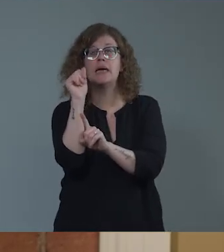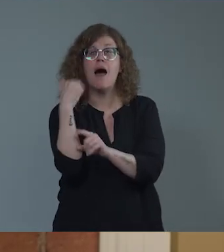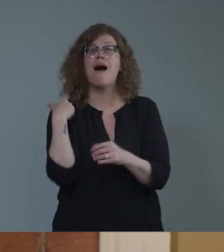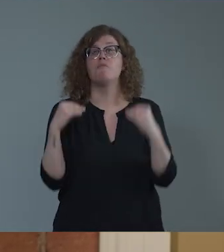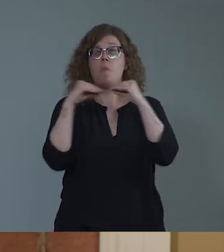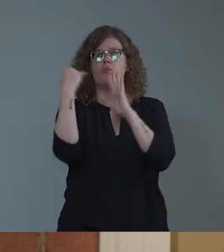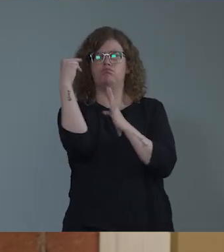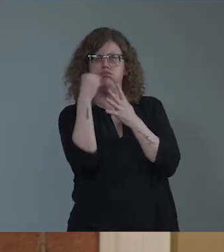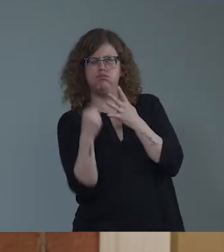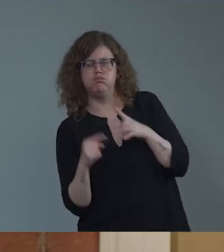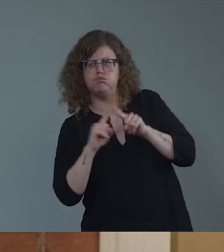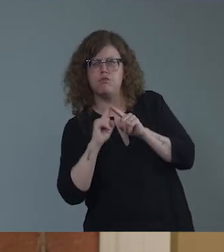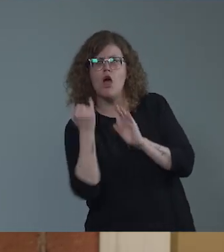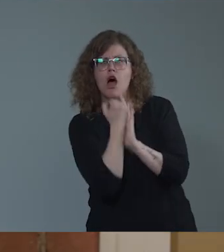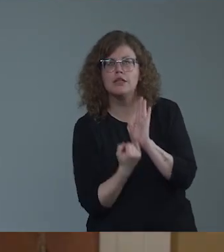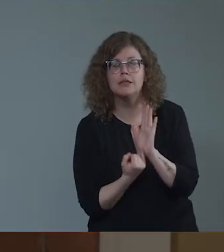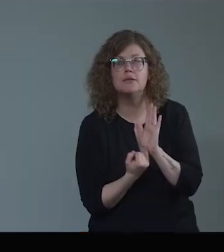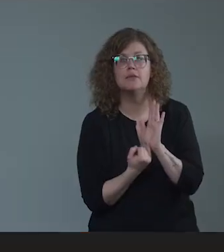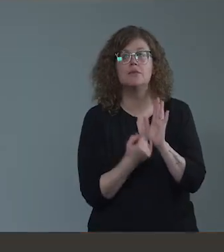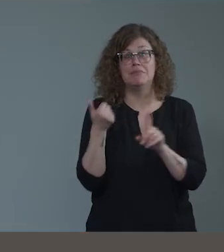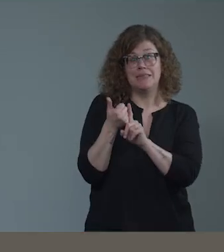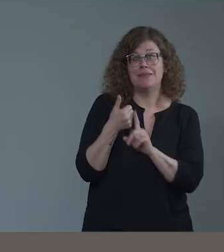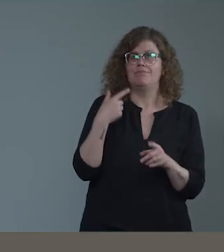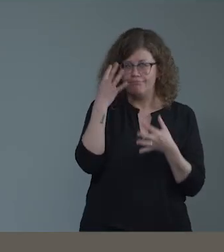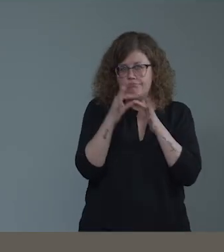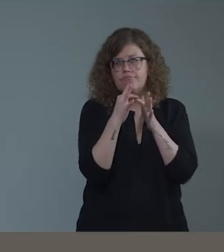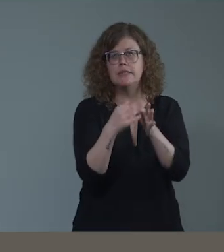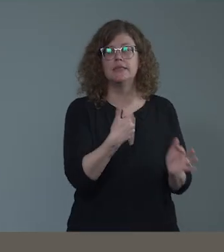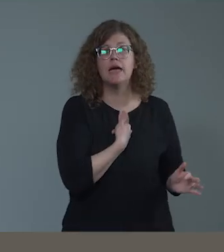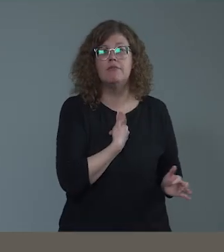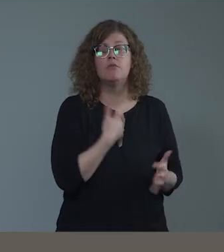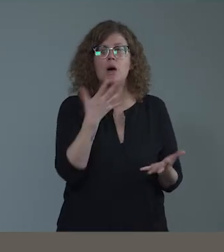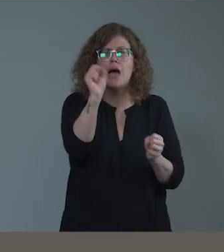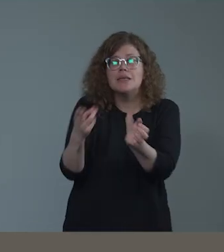Artist's, little tip for you. CADA does have its own artists directory.